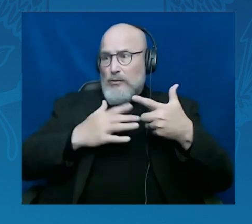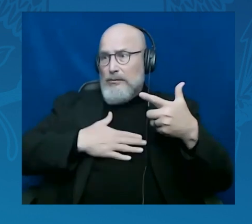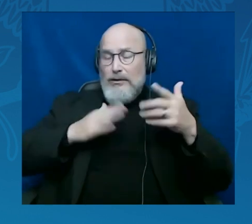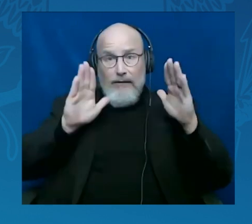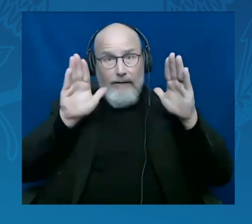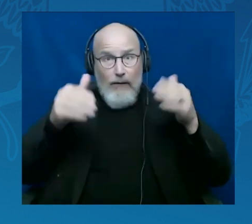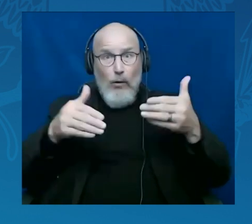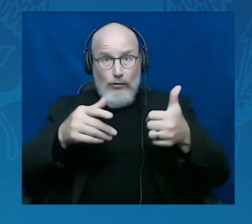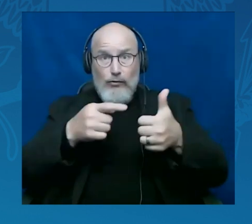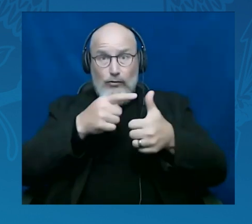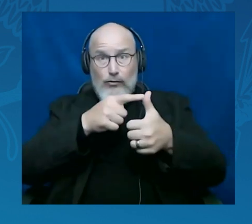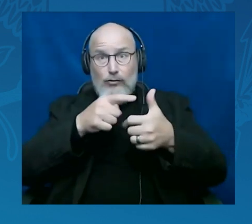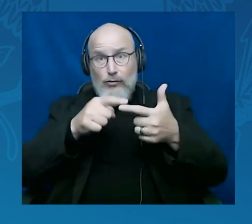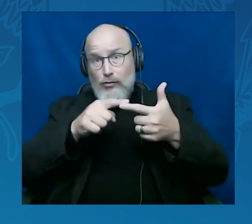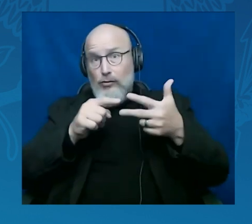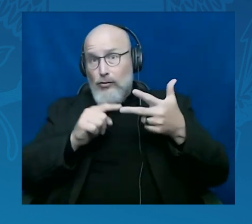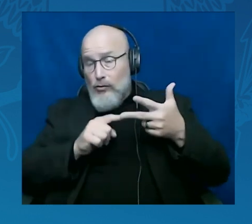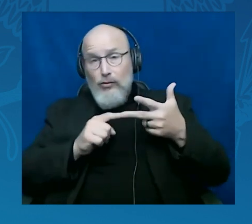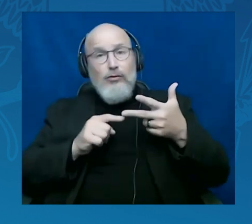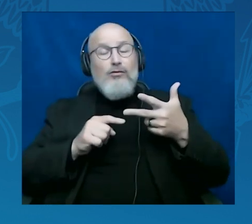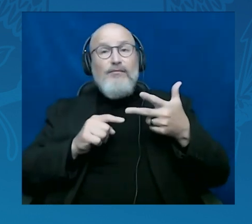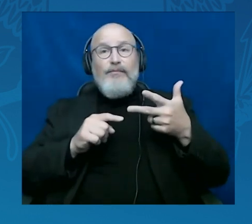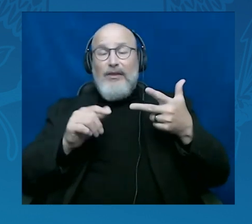areas that I know are a priority for many of you: